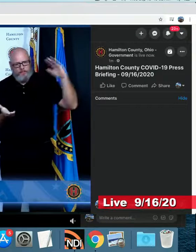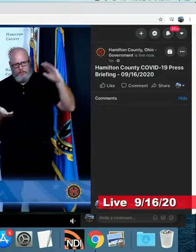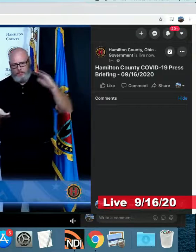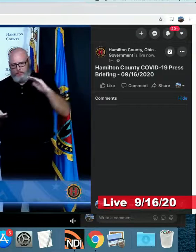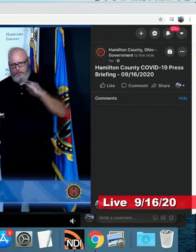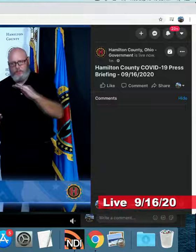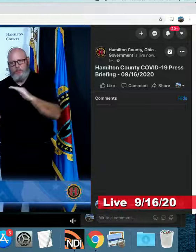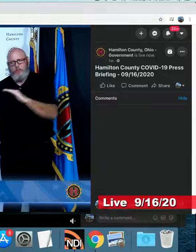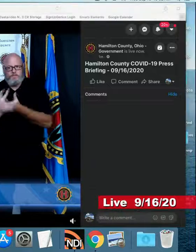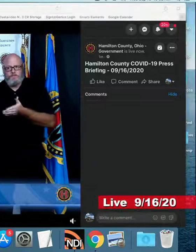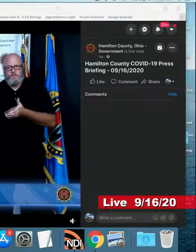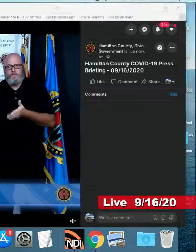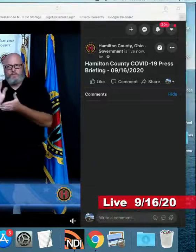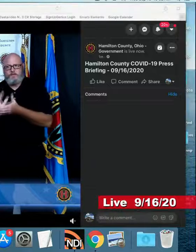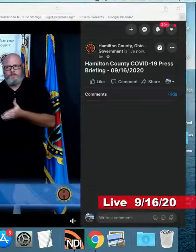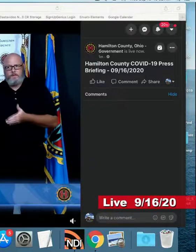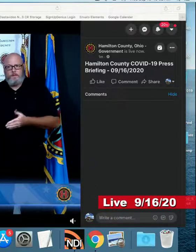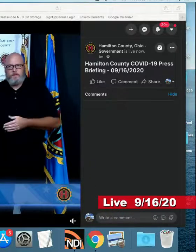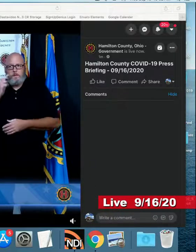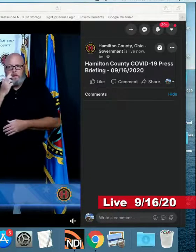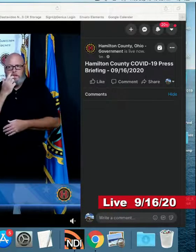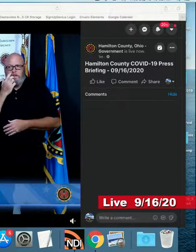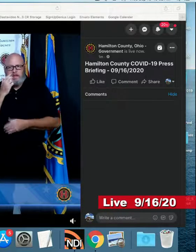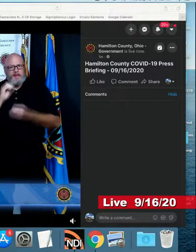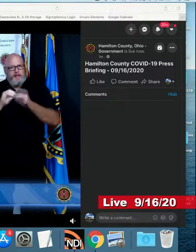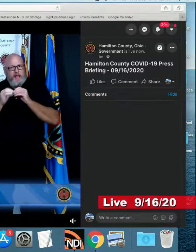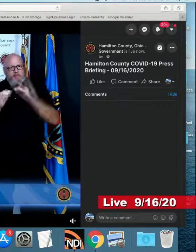of back up to where